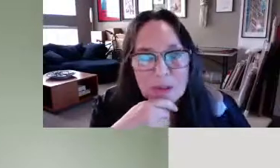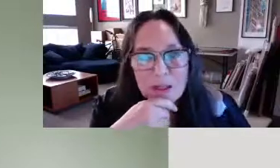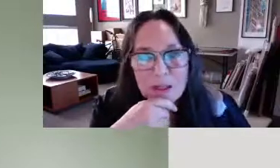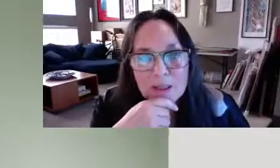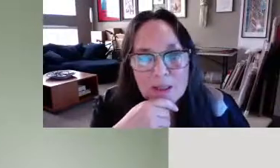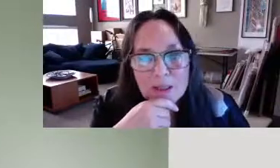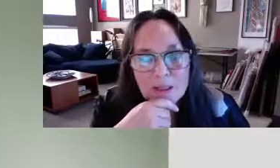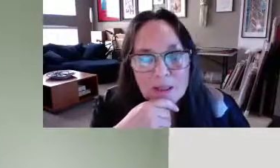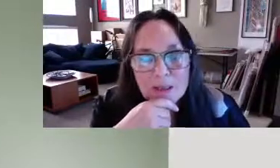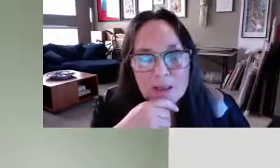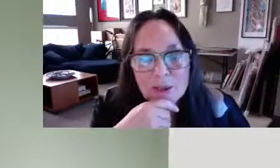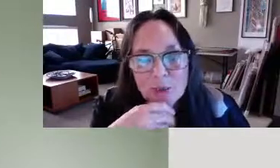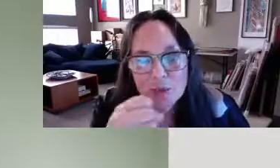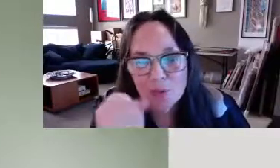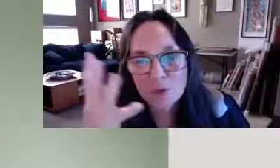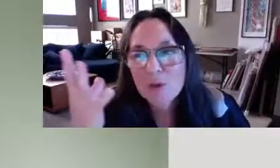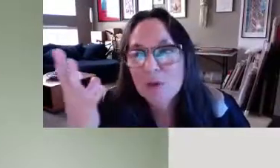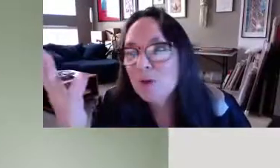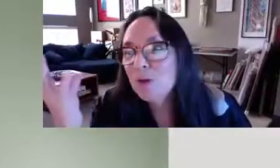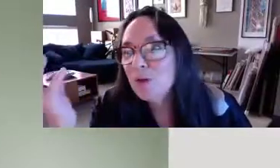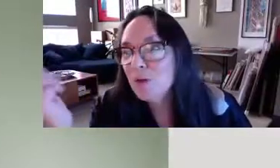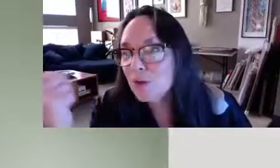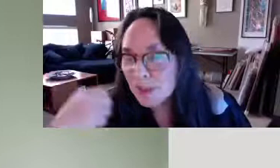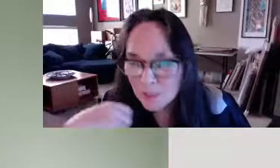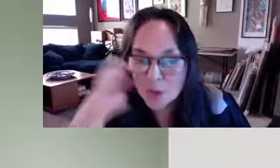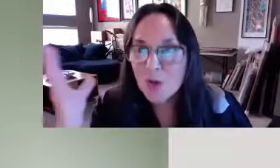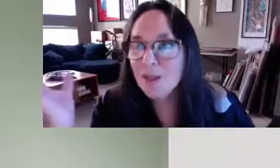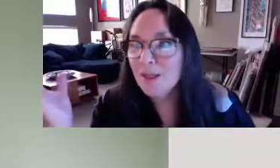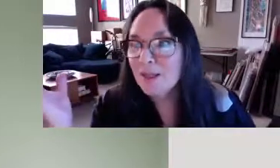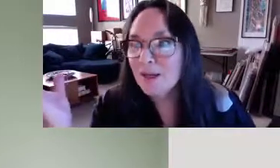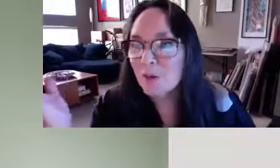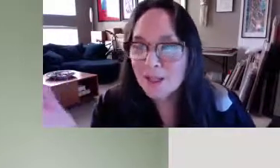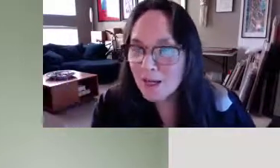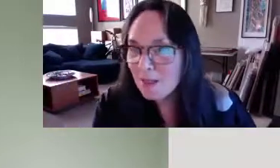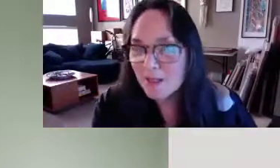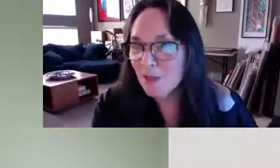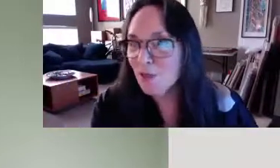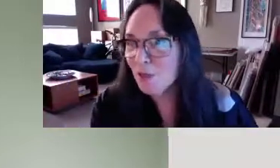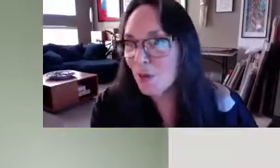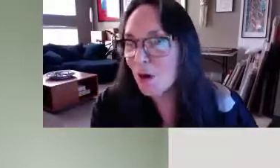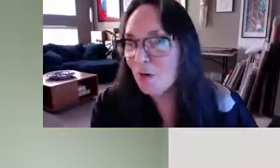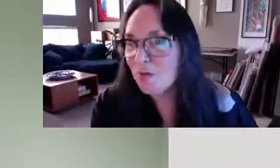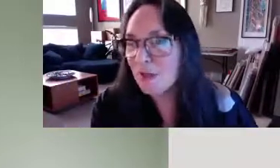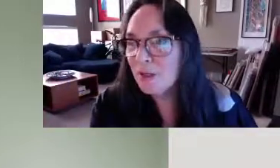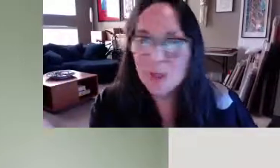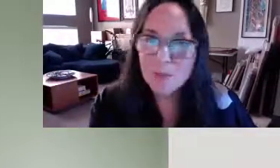And you know when you turn something on like that you know at night these get turned off they become